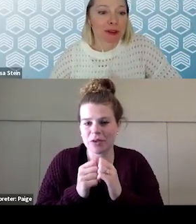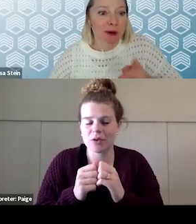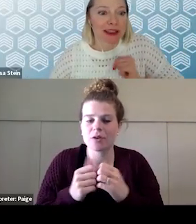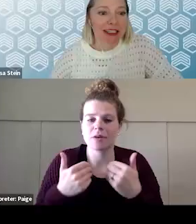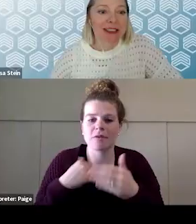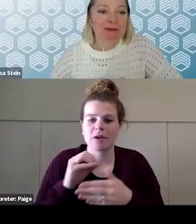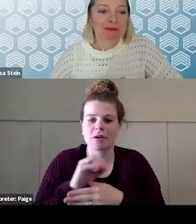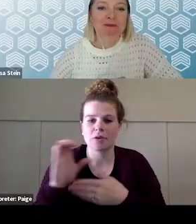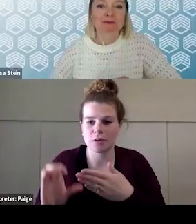We'll start with Leigh.